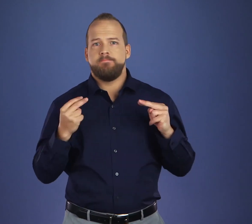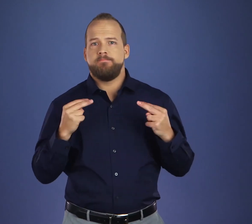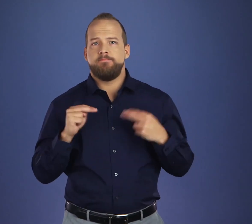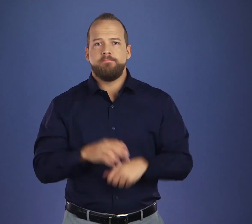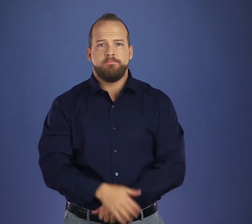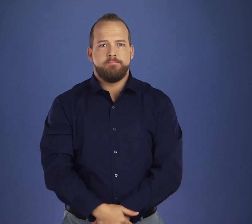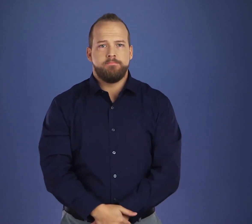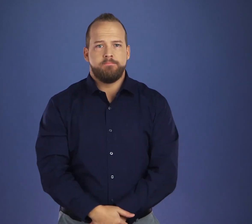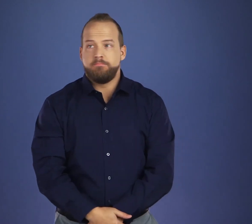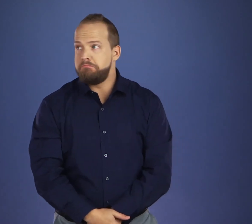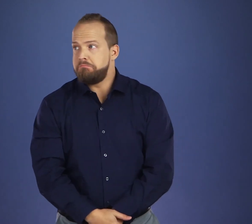maybe he’ll learn a lesson!”